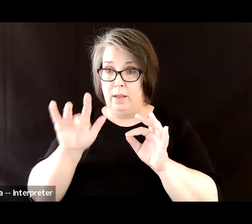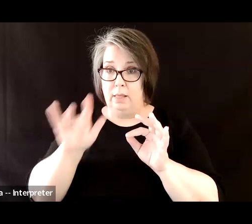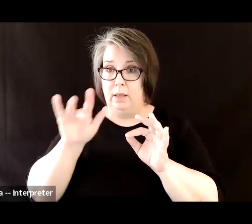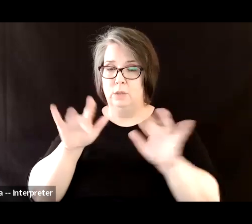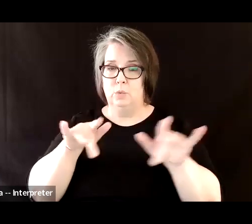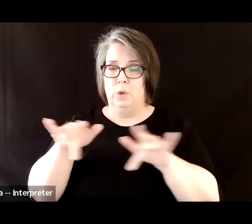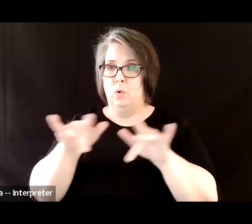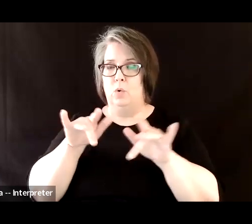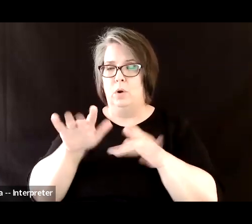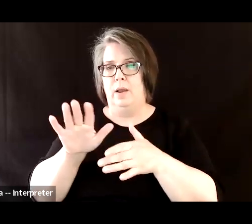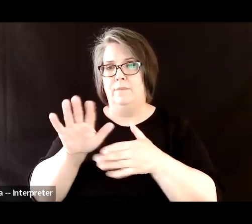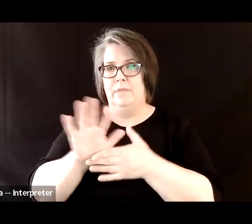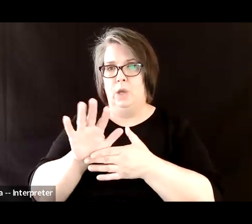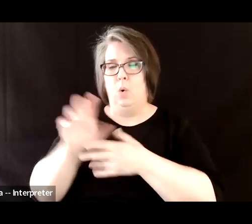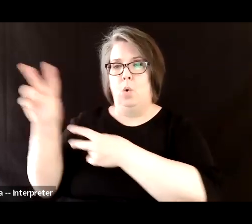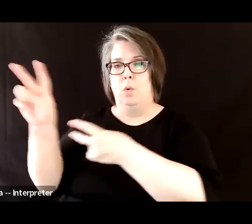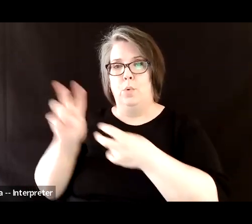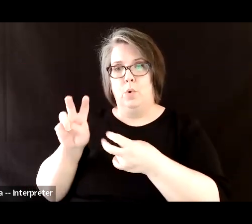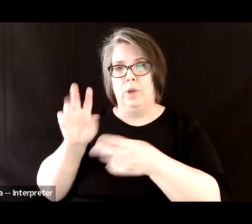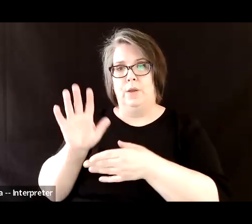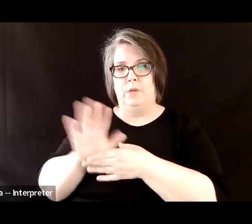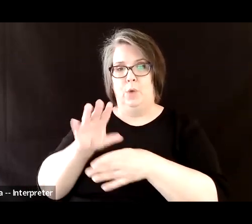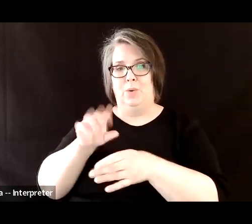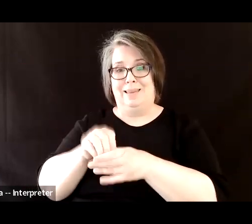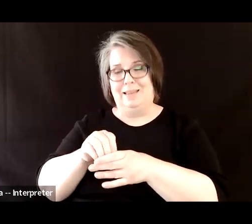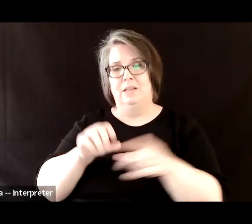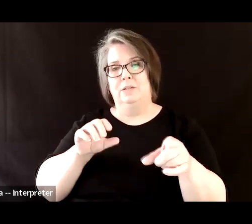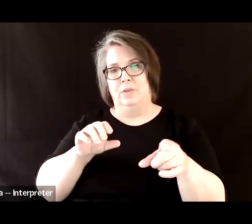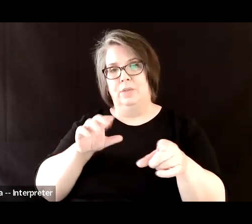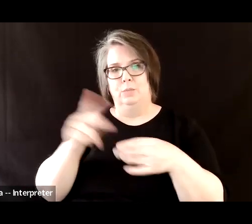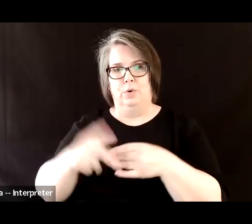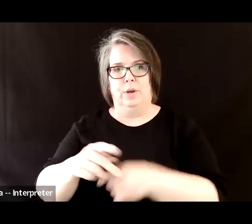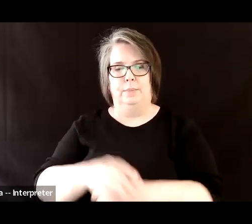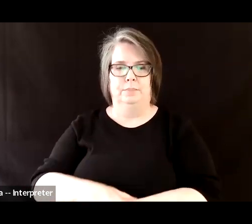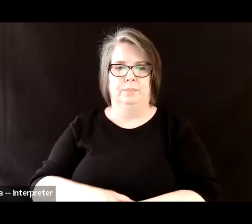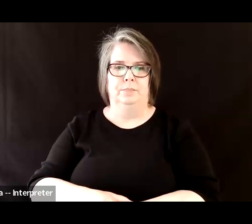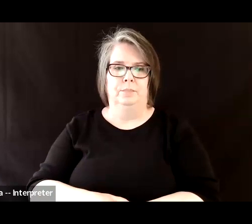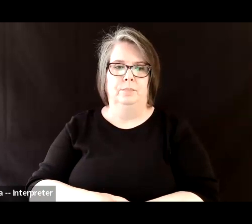a video or pull a video in two canvas studio.